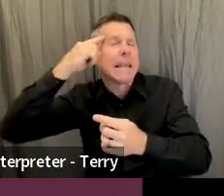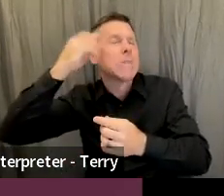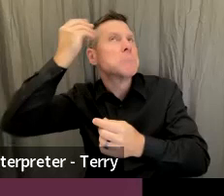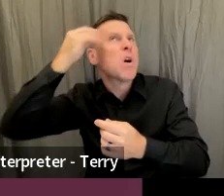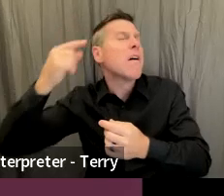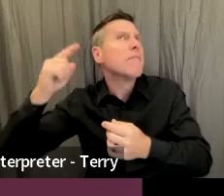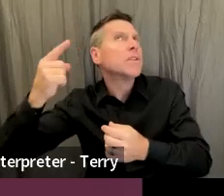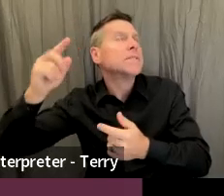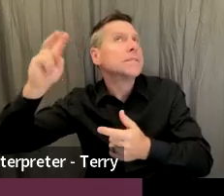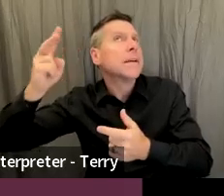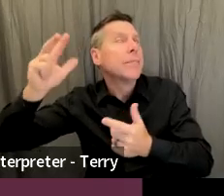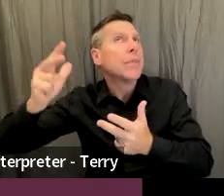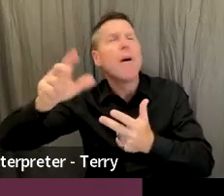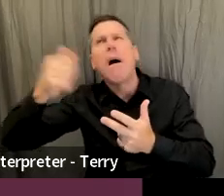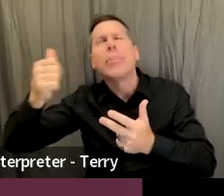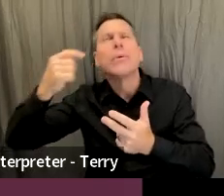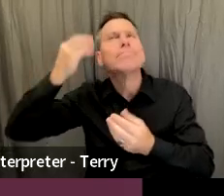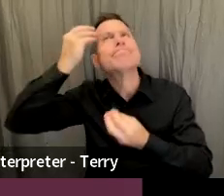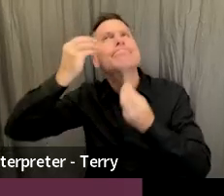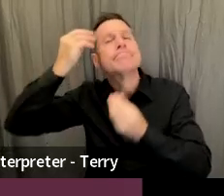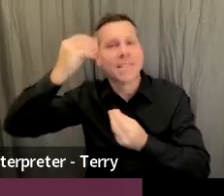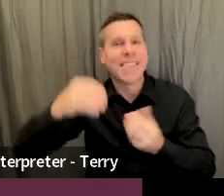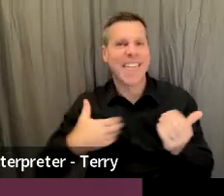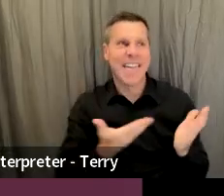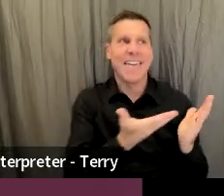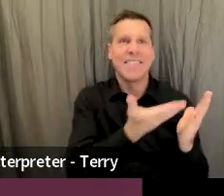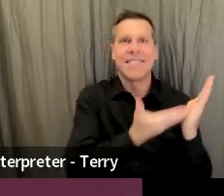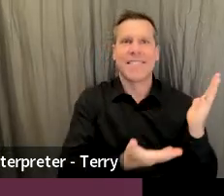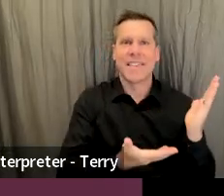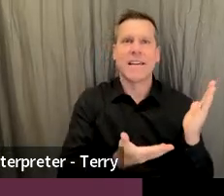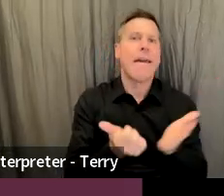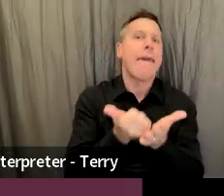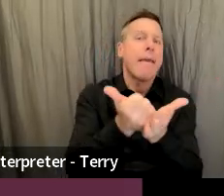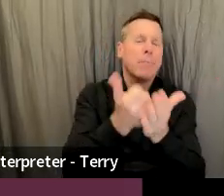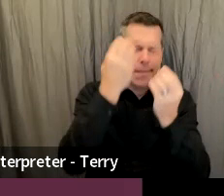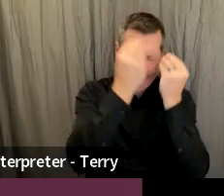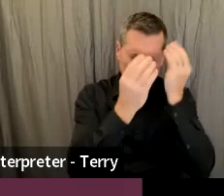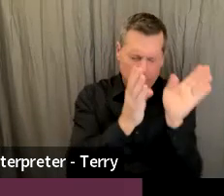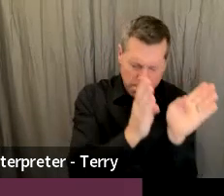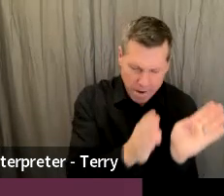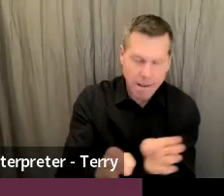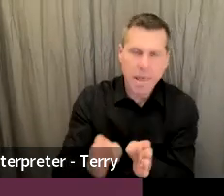and then at the bottom is the to do list, which is really some reflective questions